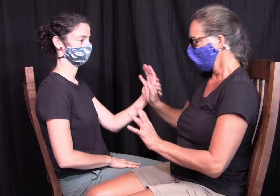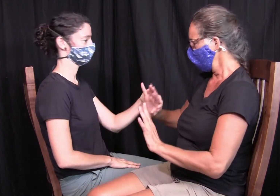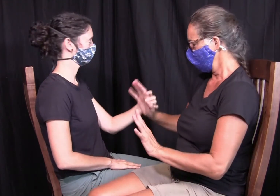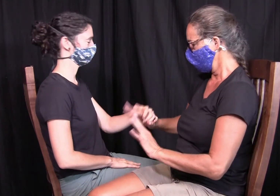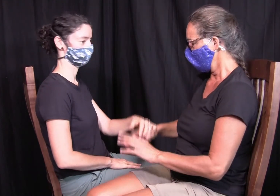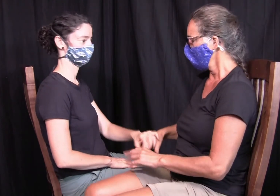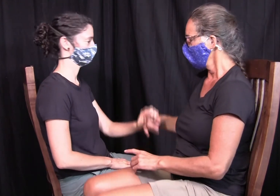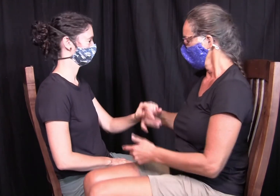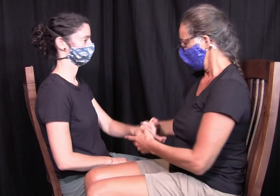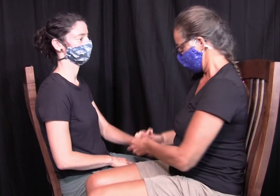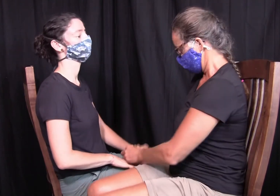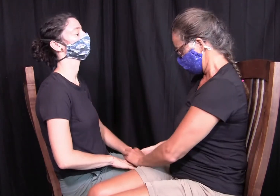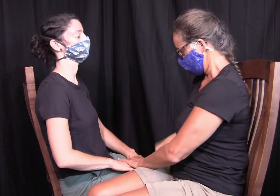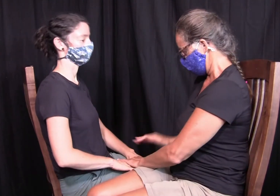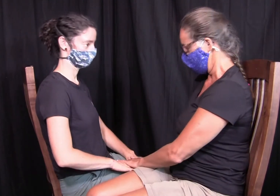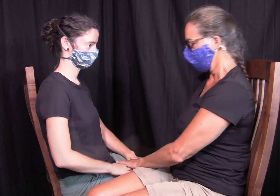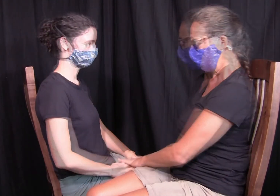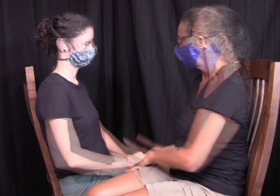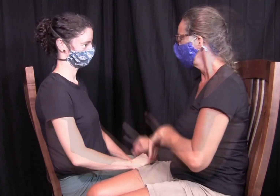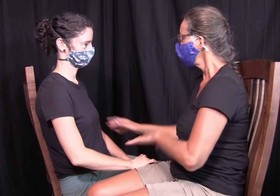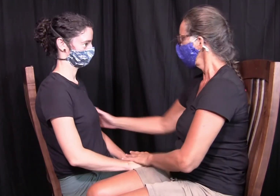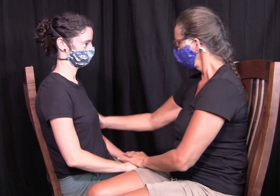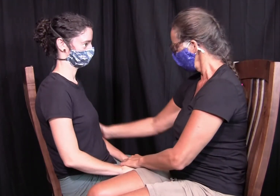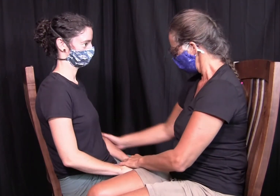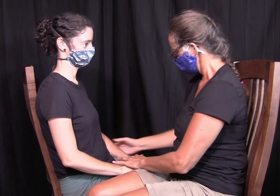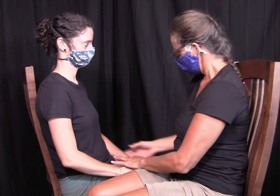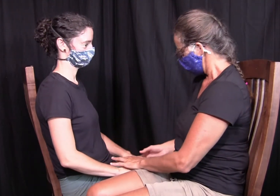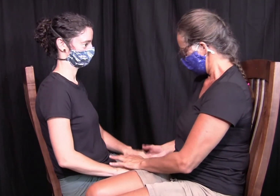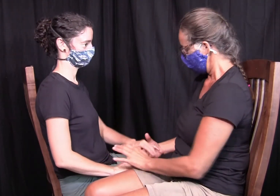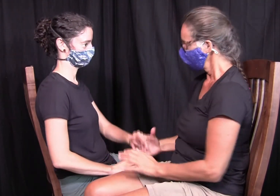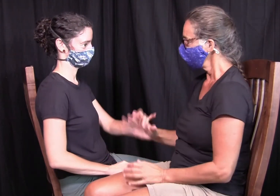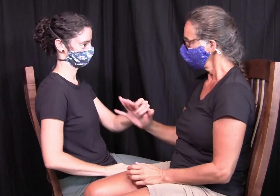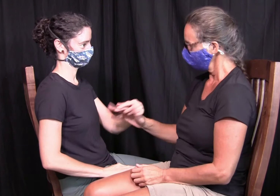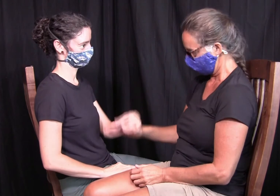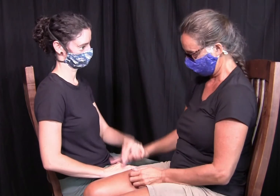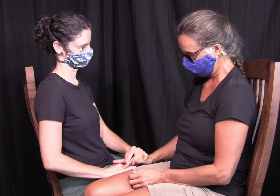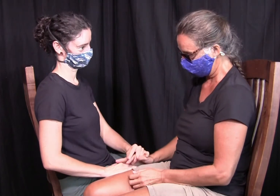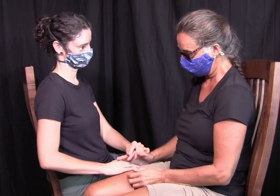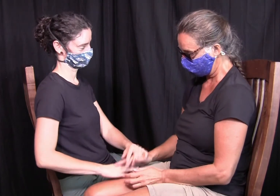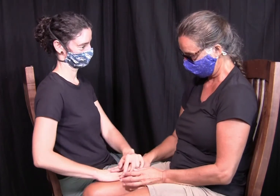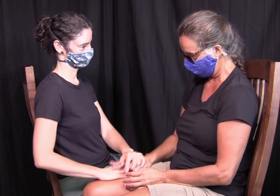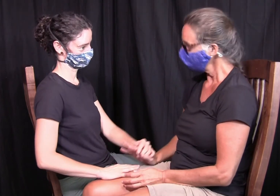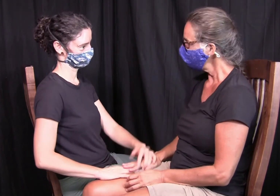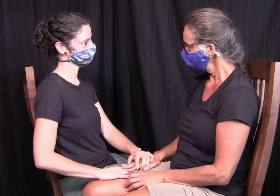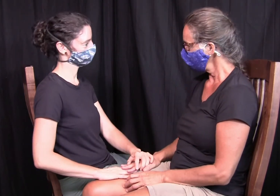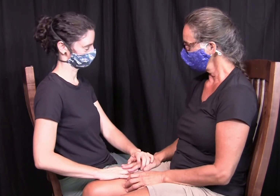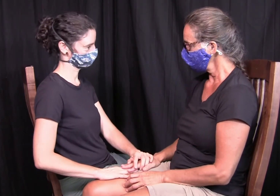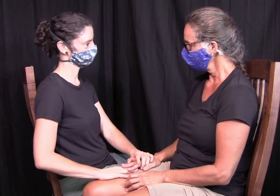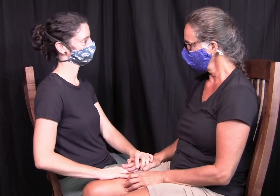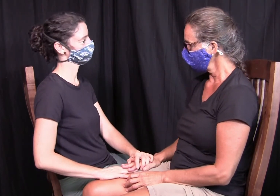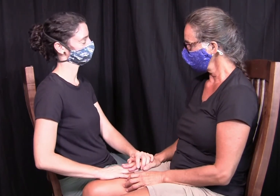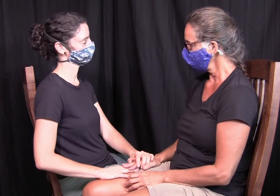When we are engaged in conversation, we are always connected with one another in this configuration. I'll demonstrate that again.